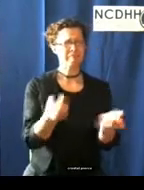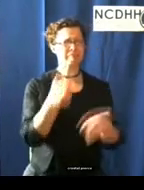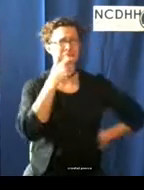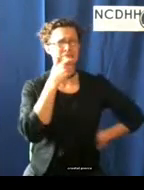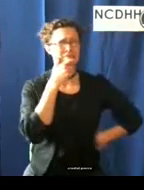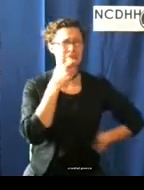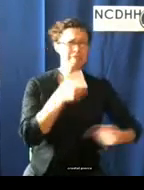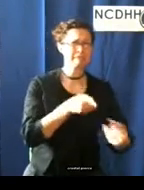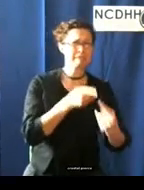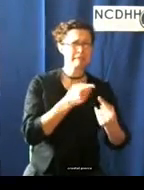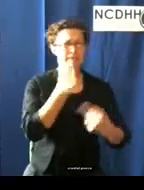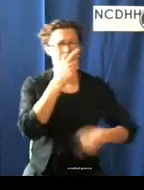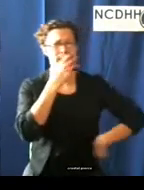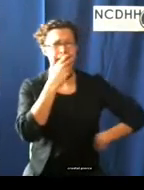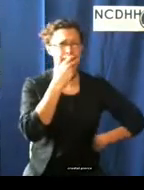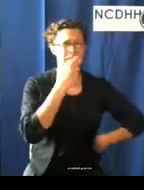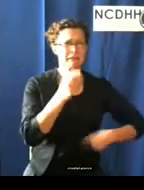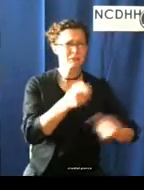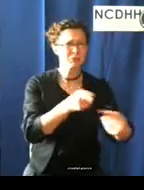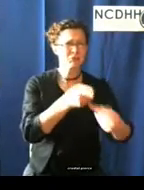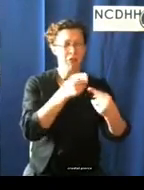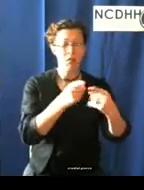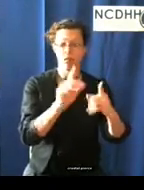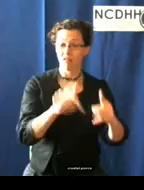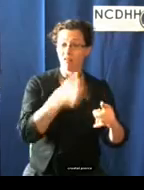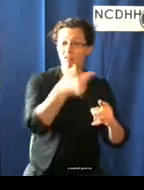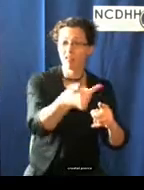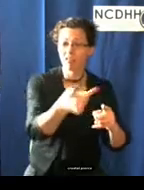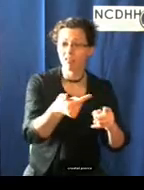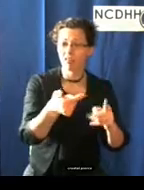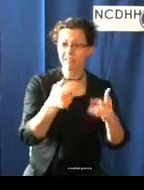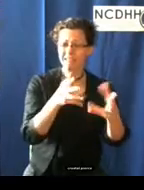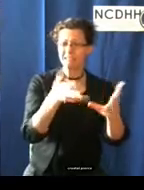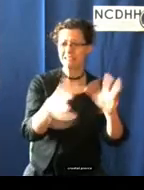TO REQUEST AN ADDITIONAL INTERPRETER OR A DIFFERENT INTERPRETER